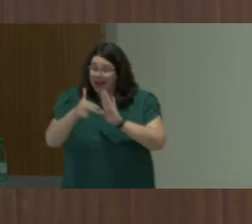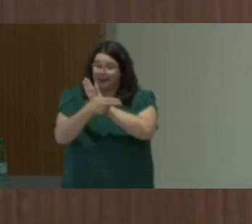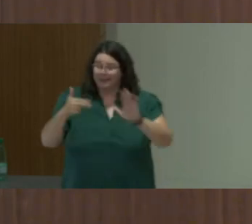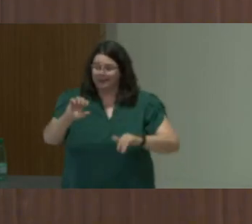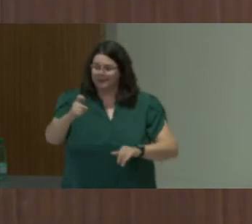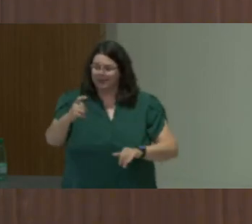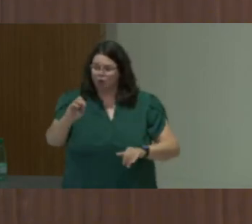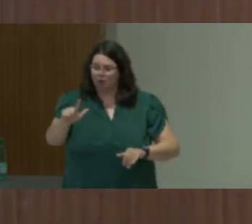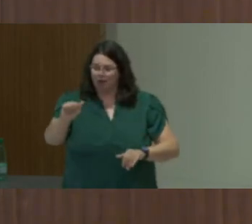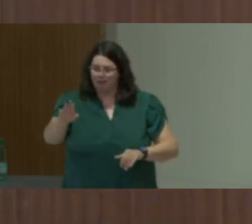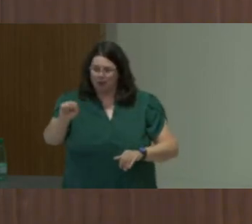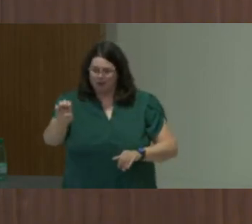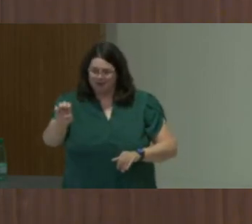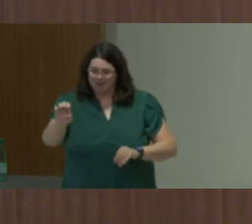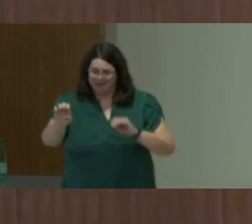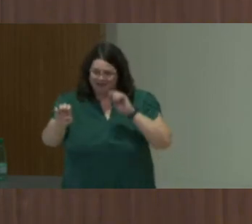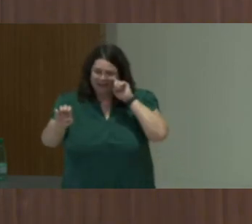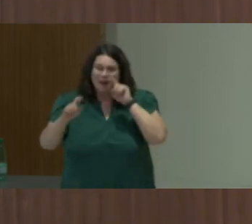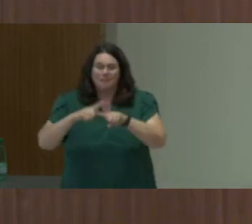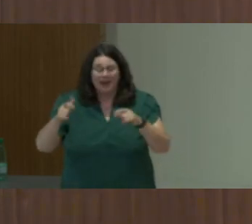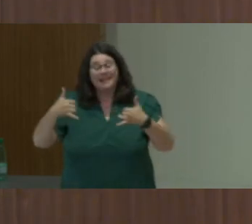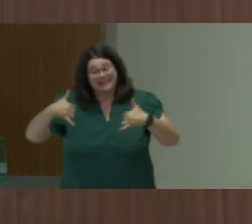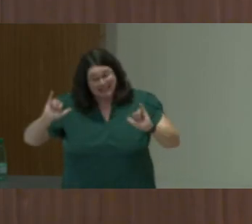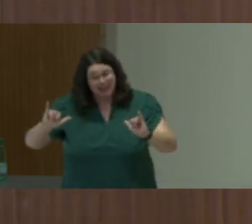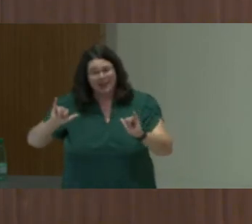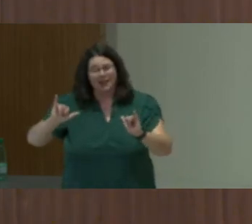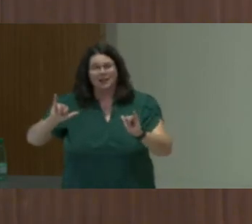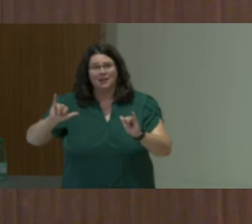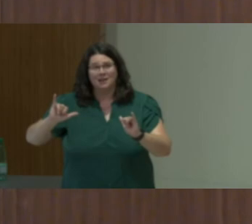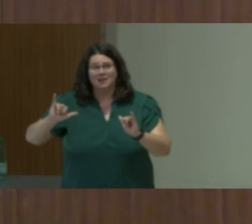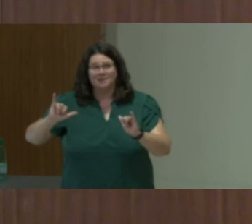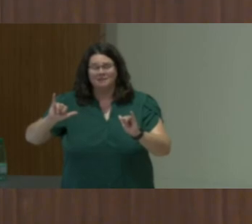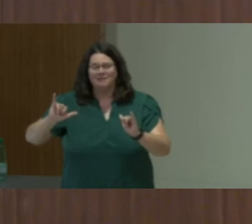but nevertheless, they do legitimise this ability as a ground of excluding people from society